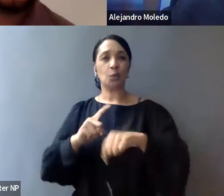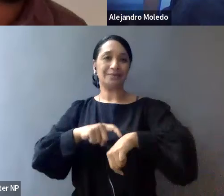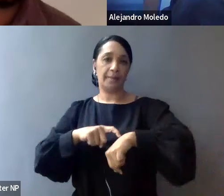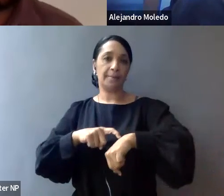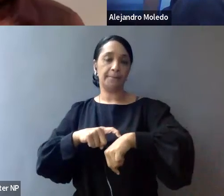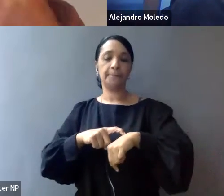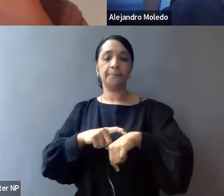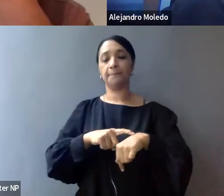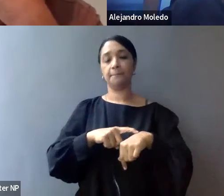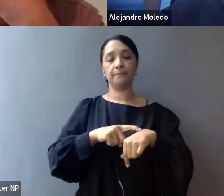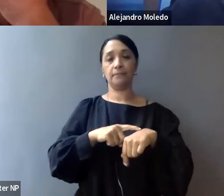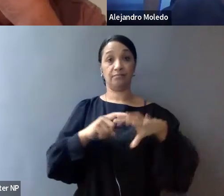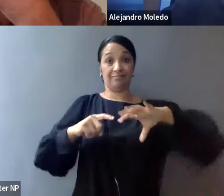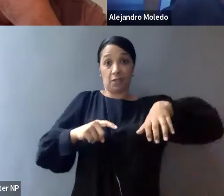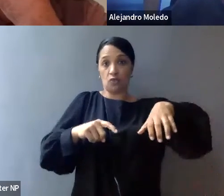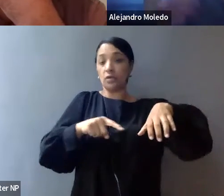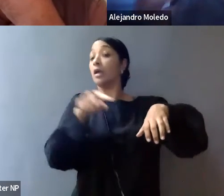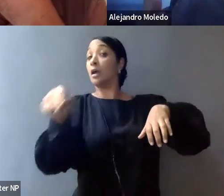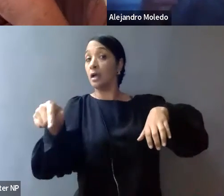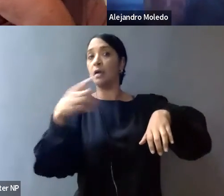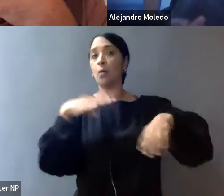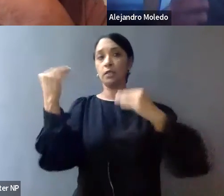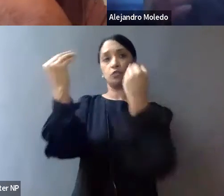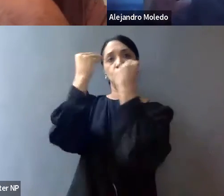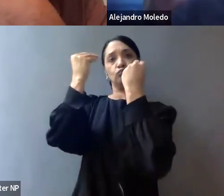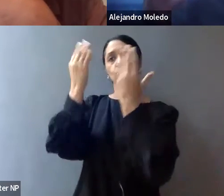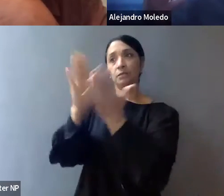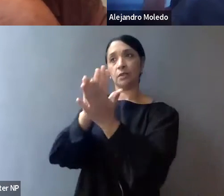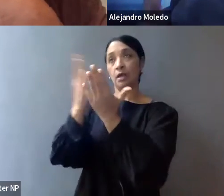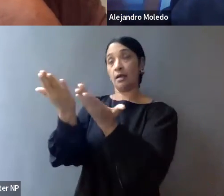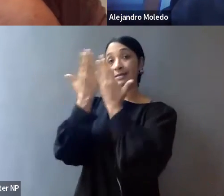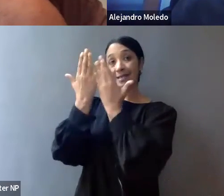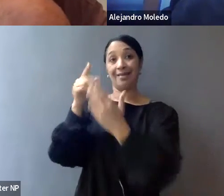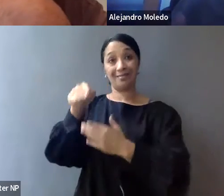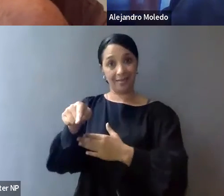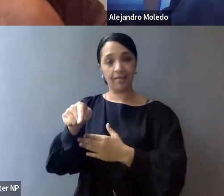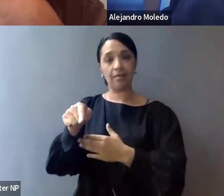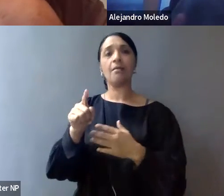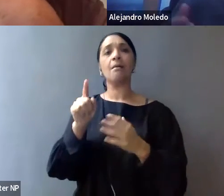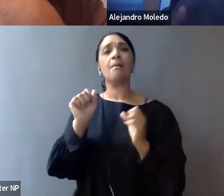to an education center and the center provides certain preferential treatment